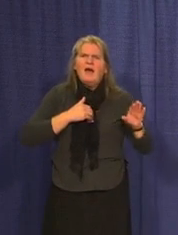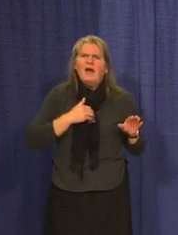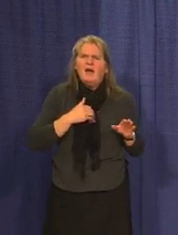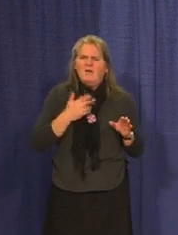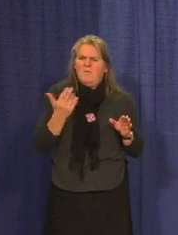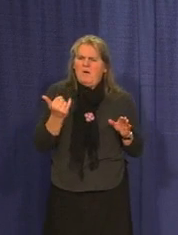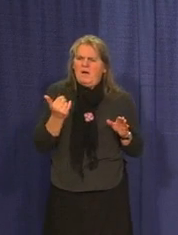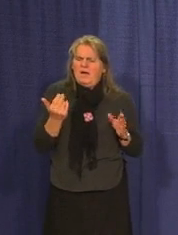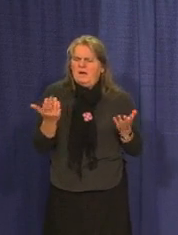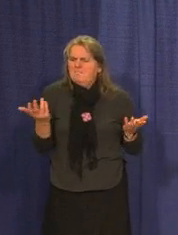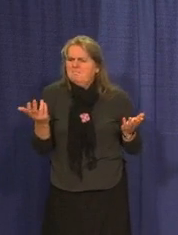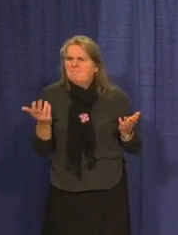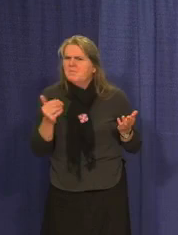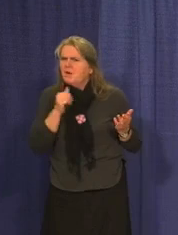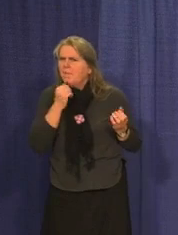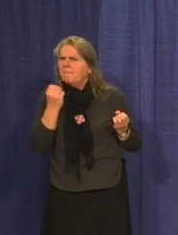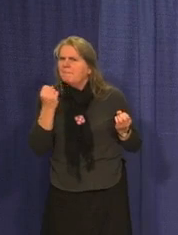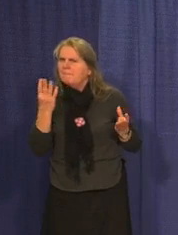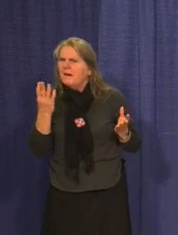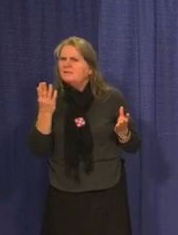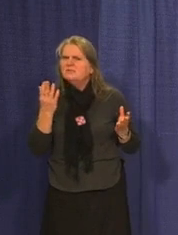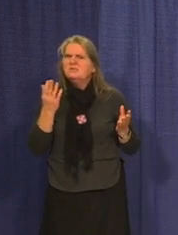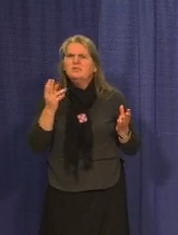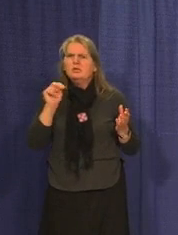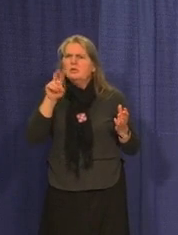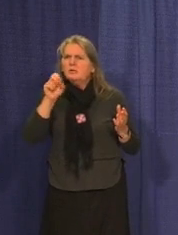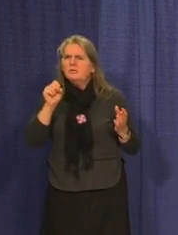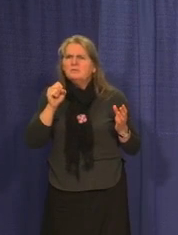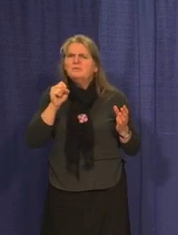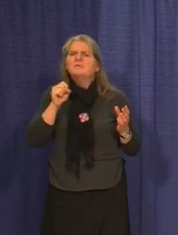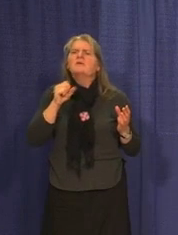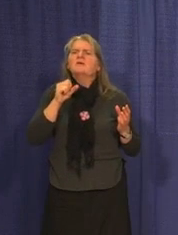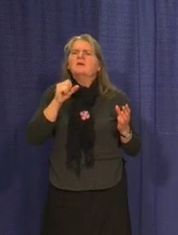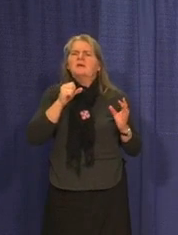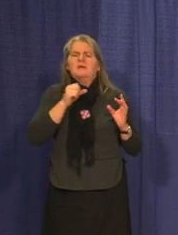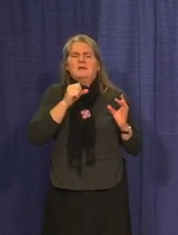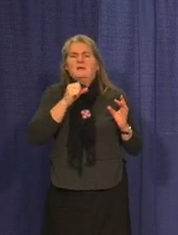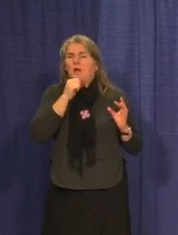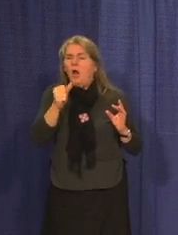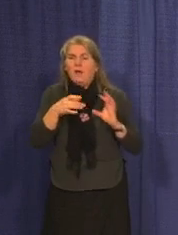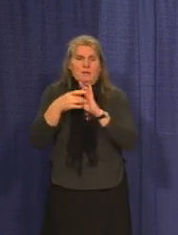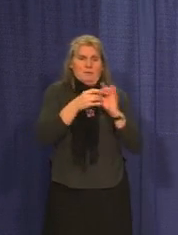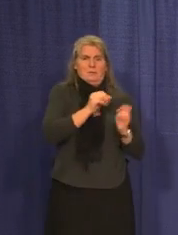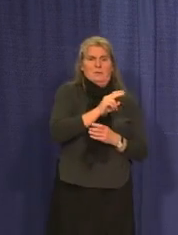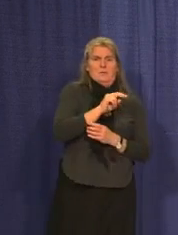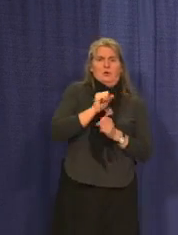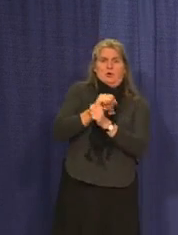causing for us, especially as there is little news at the moment that is not COVID related.